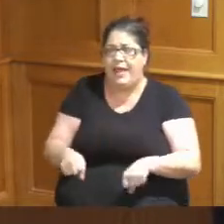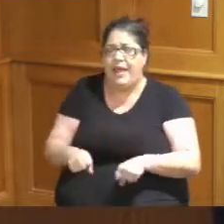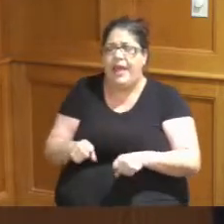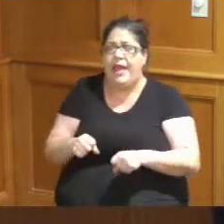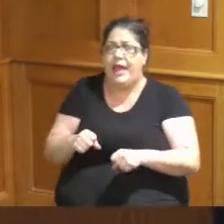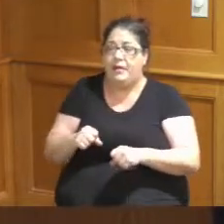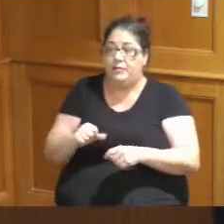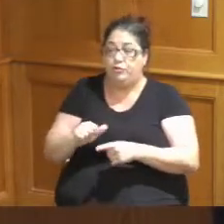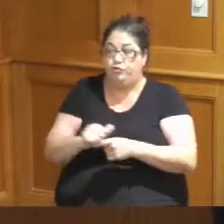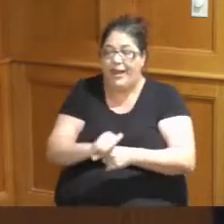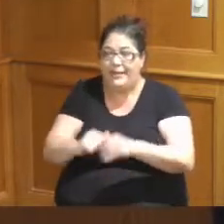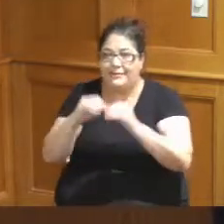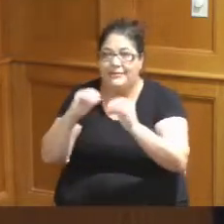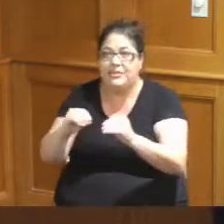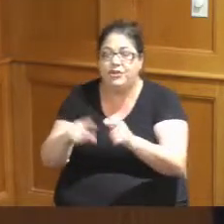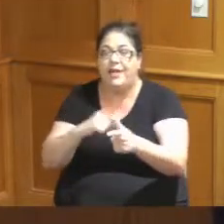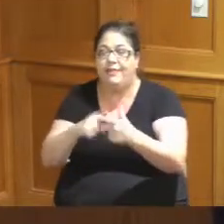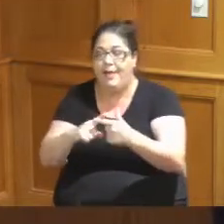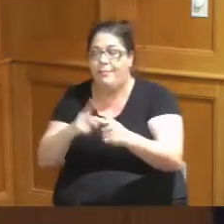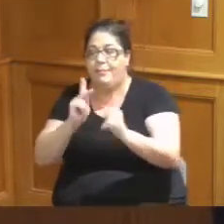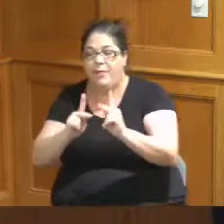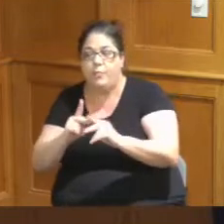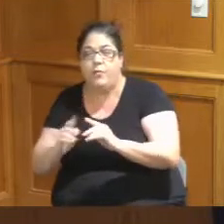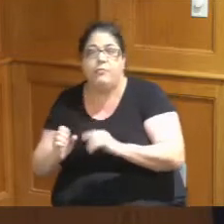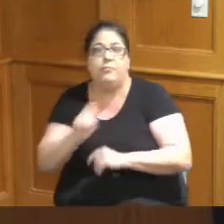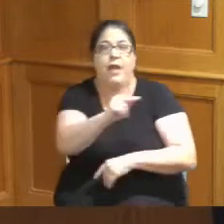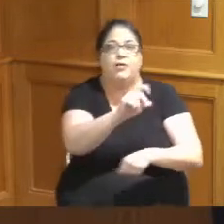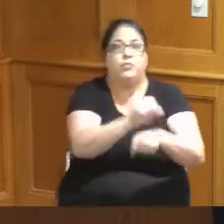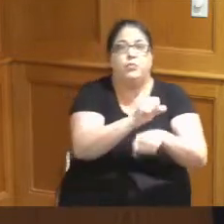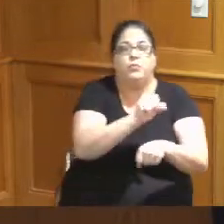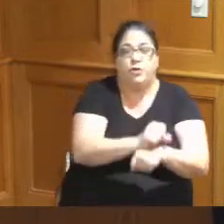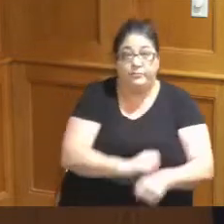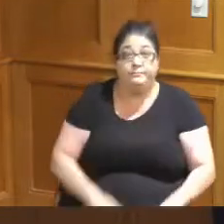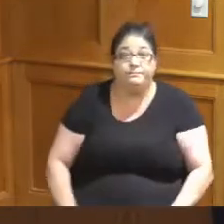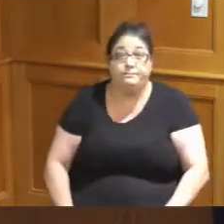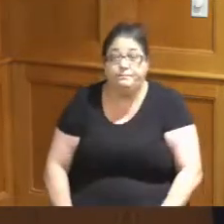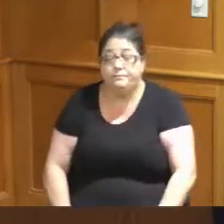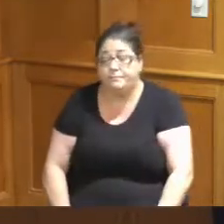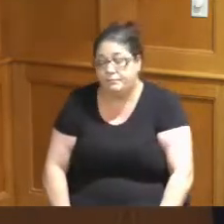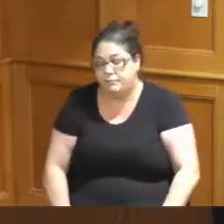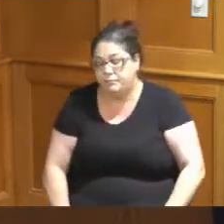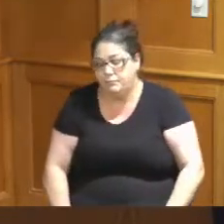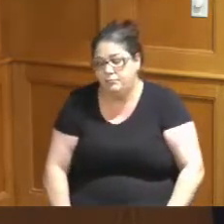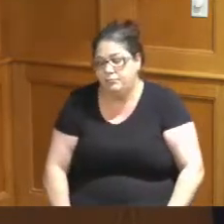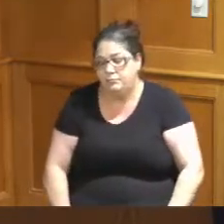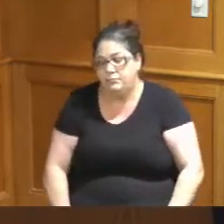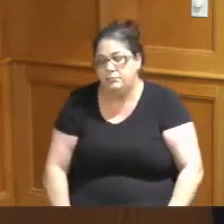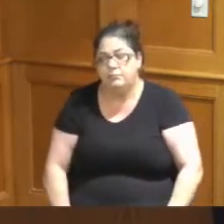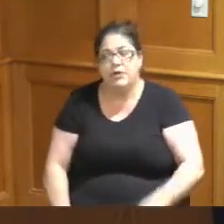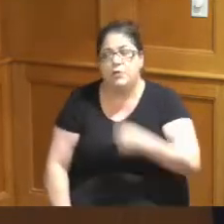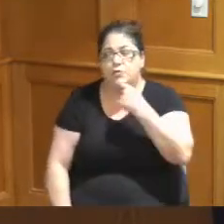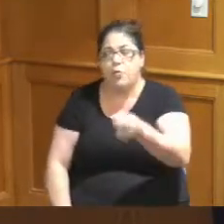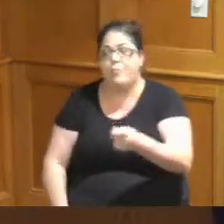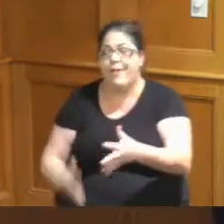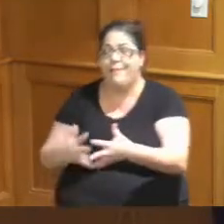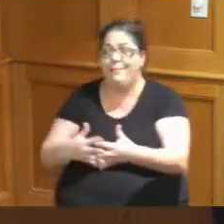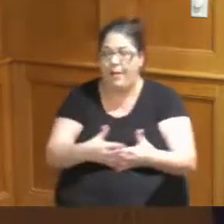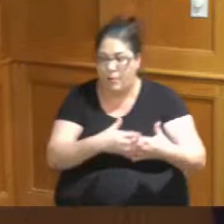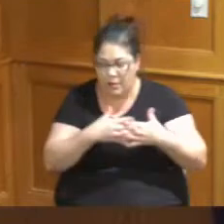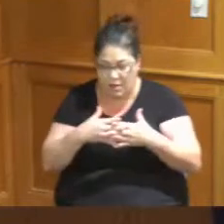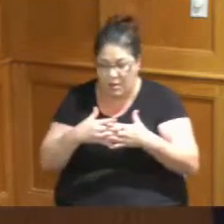and retrain and get them into the marketplace and so I told him that America and Ohio and Hamilton